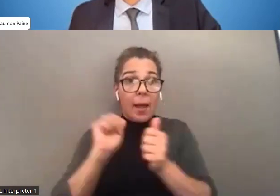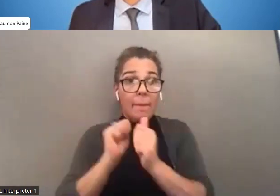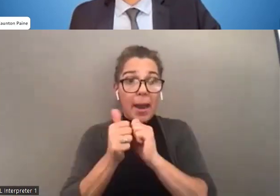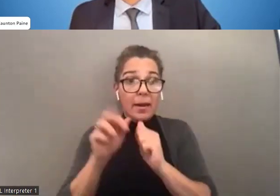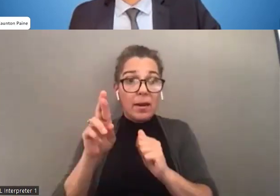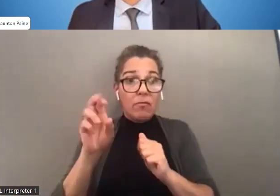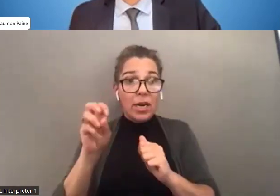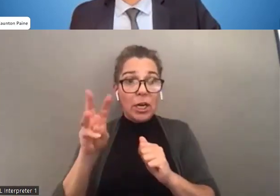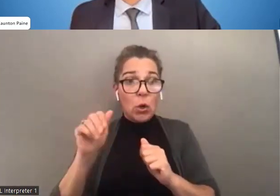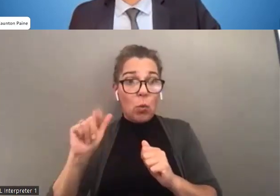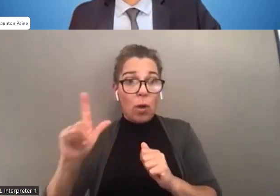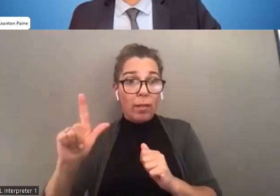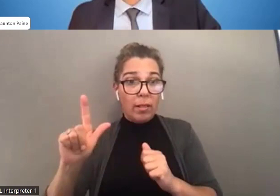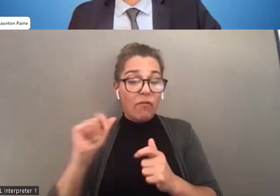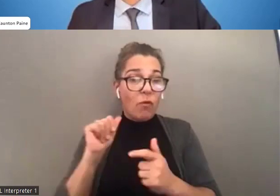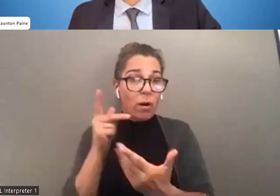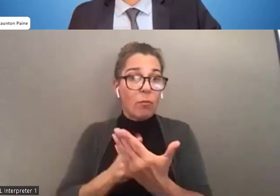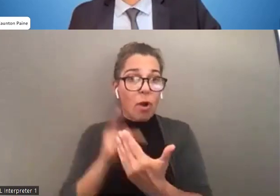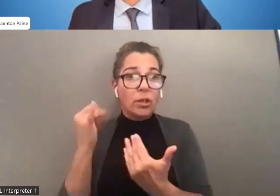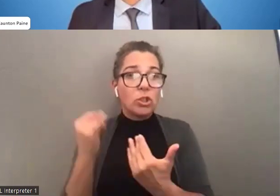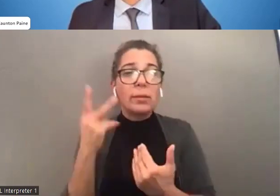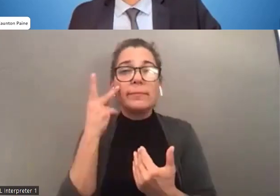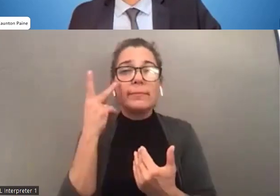you need to, you know, look at whether you were able